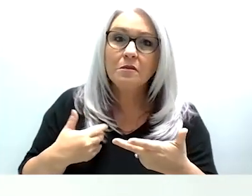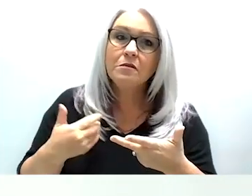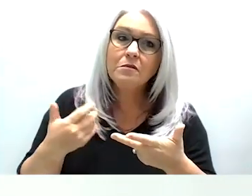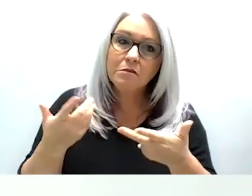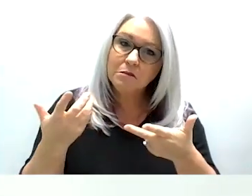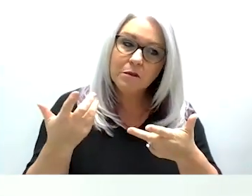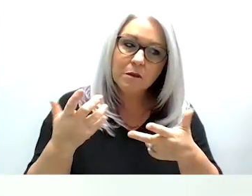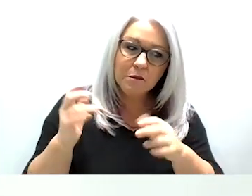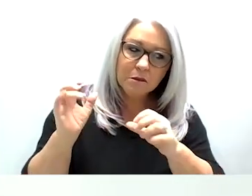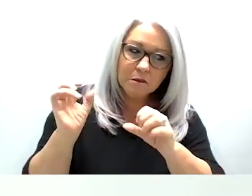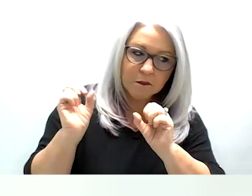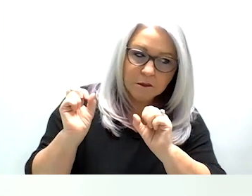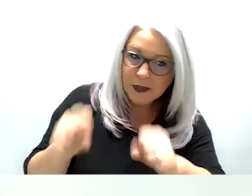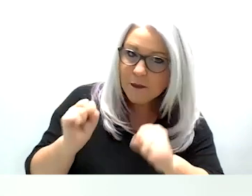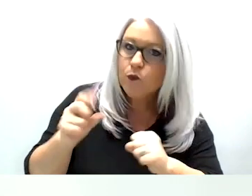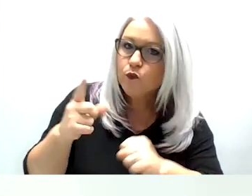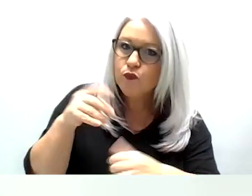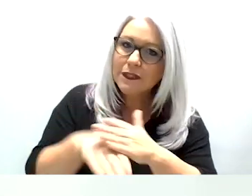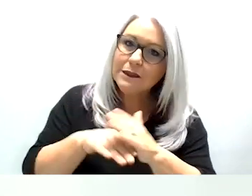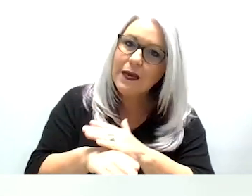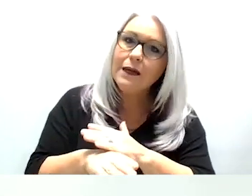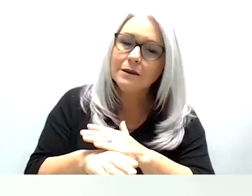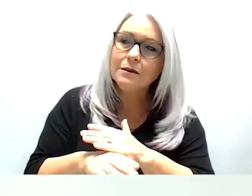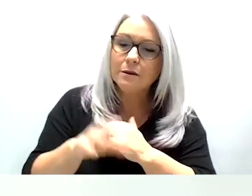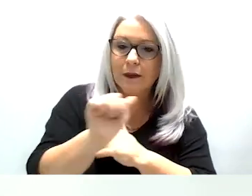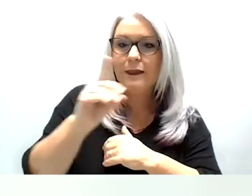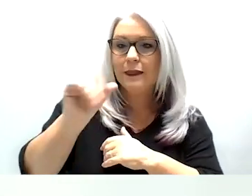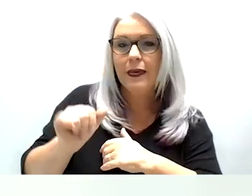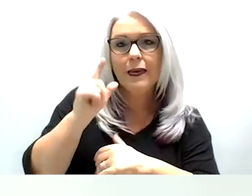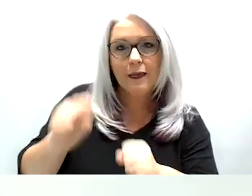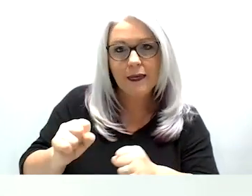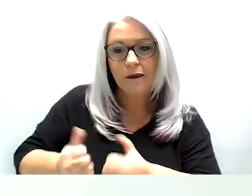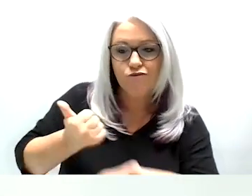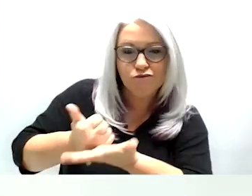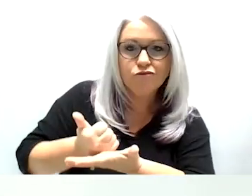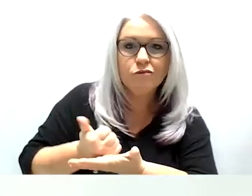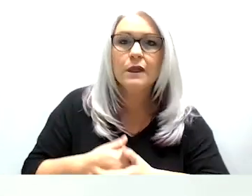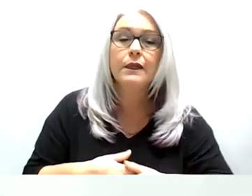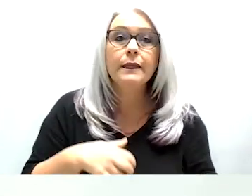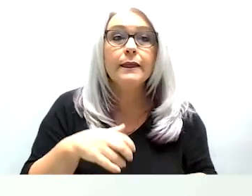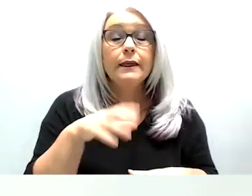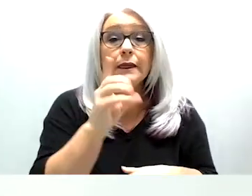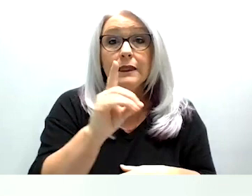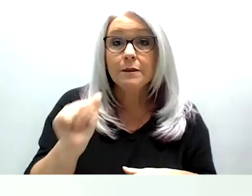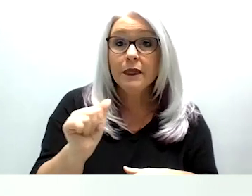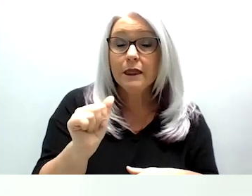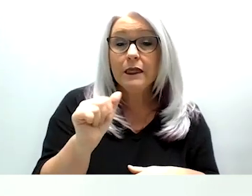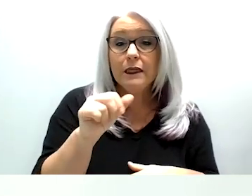them. And so as I mentioned previously, Disability Rights New York as a law office is most